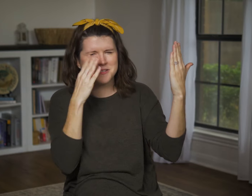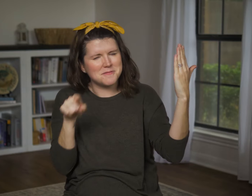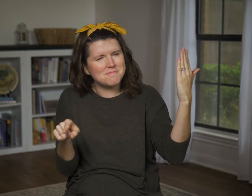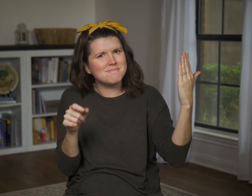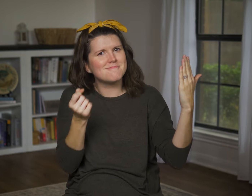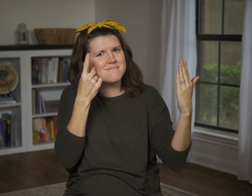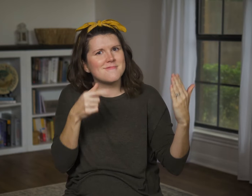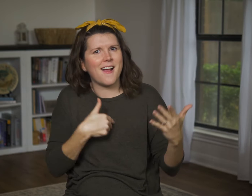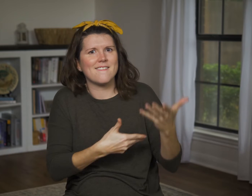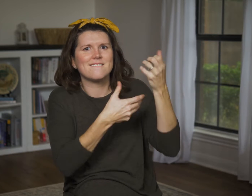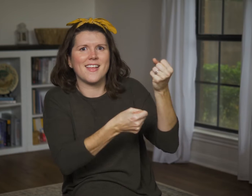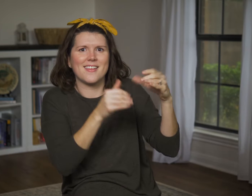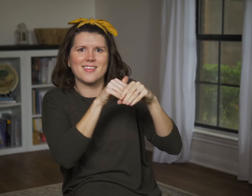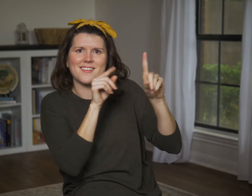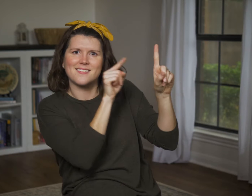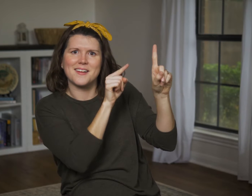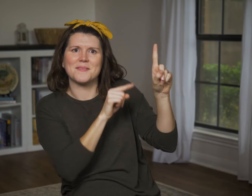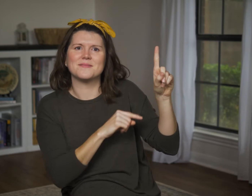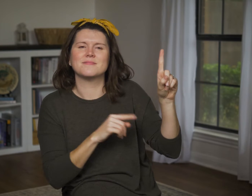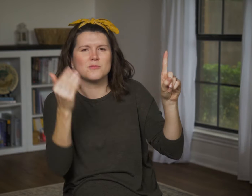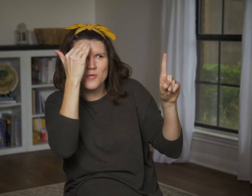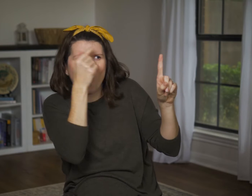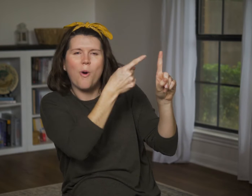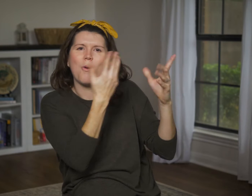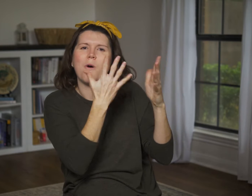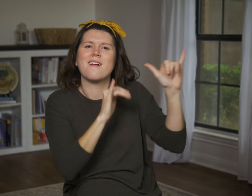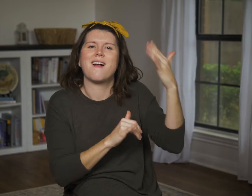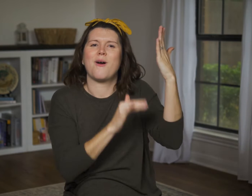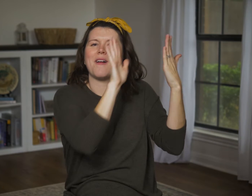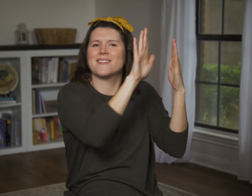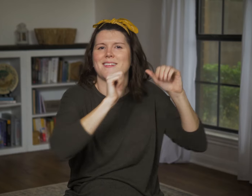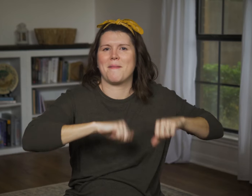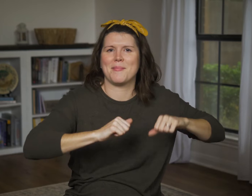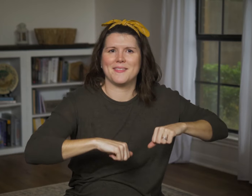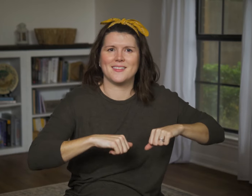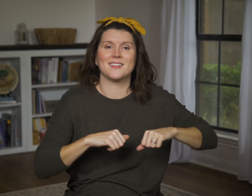She seems to have a real faith in Him and knows what He’s capable of.